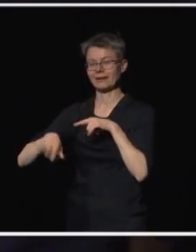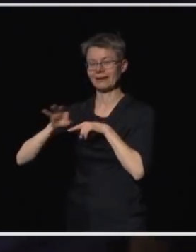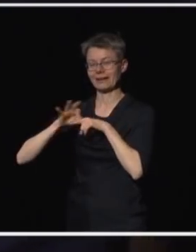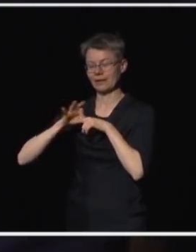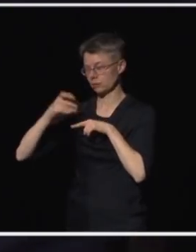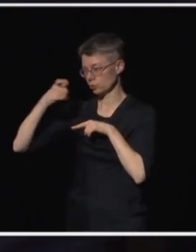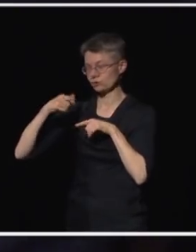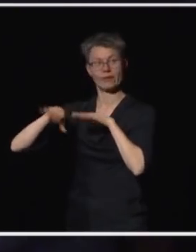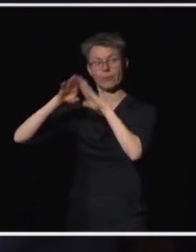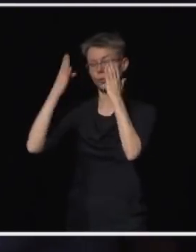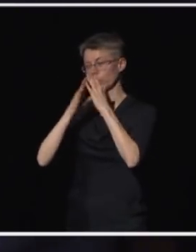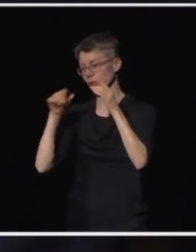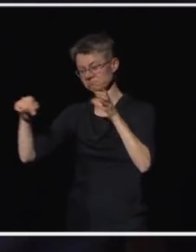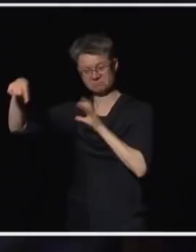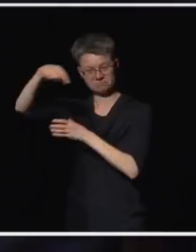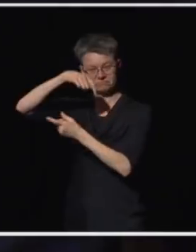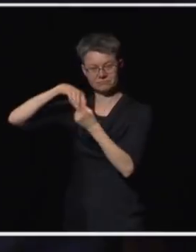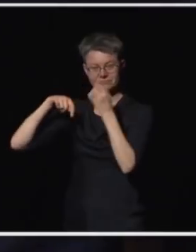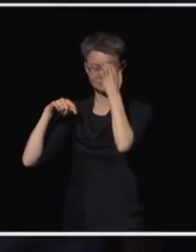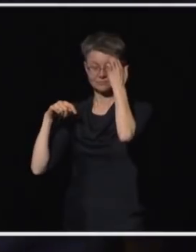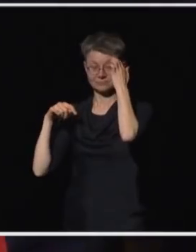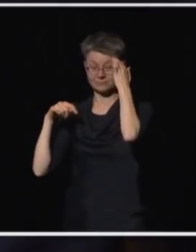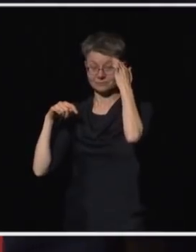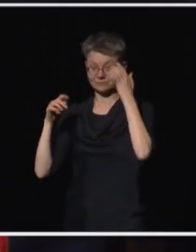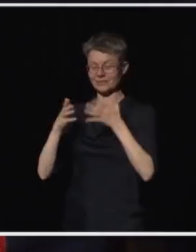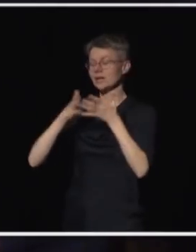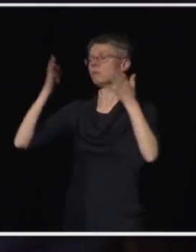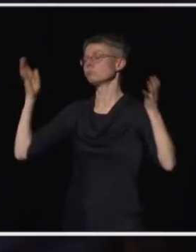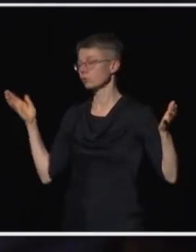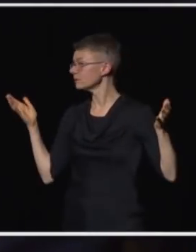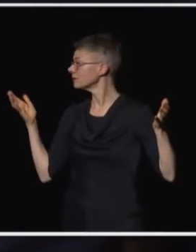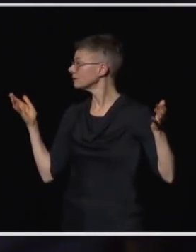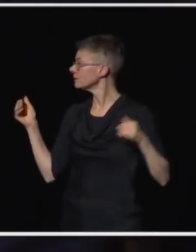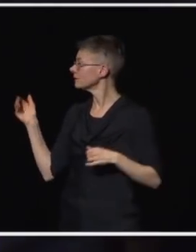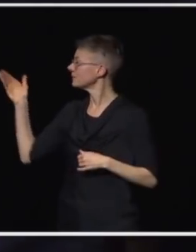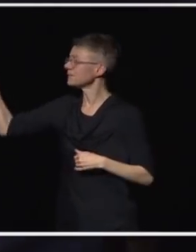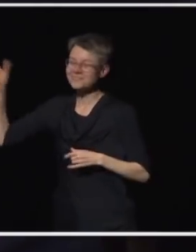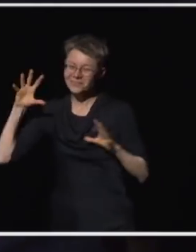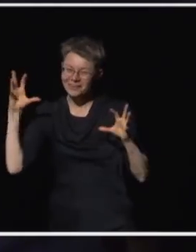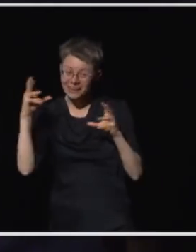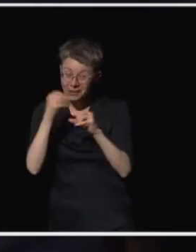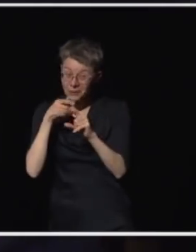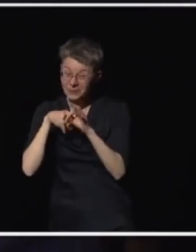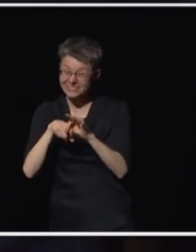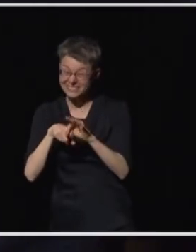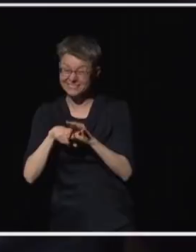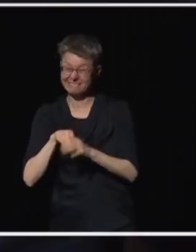around the world in kind of like, on a broad, abstract sense. Sorry, can you bring this to a question? Yeah, yeah, yeah. Sorry. Because a lot of people do want to ask questions.